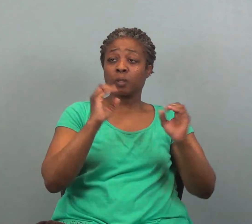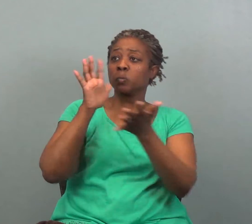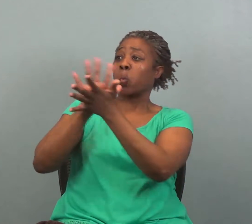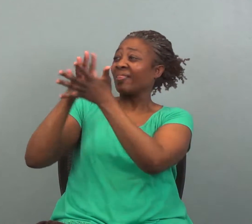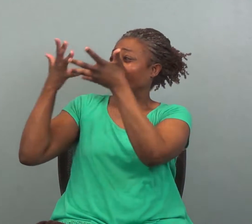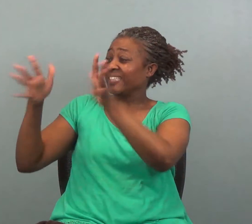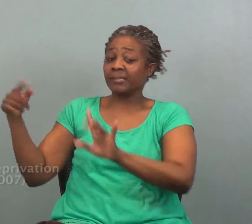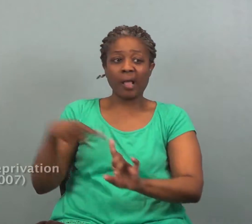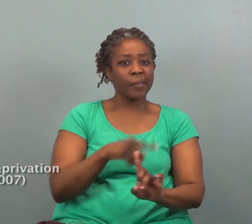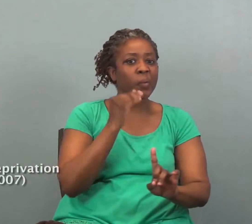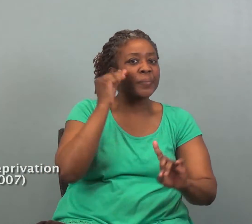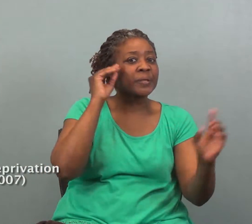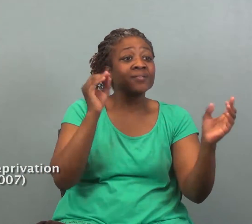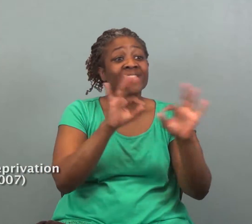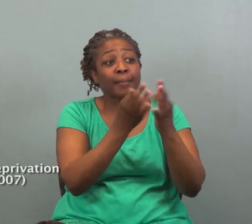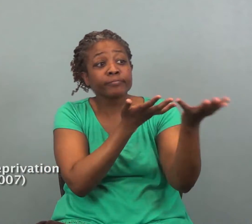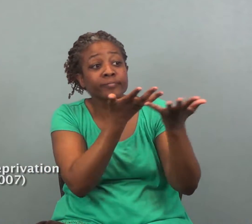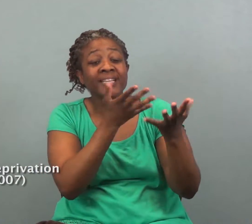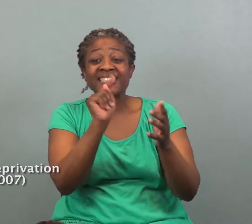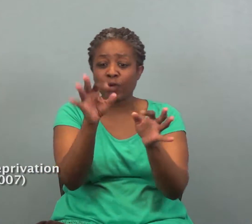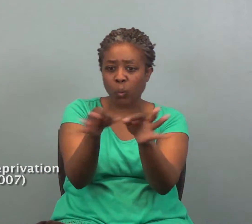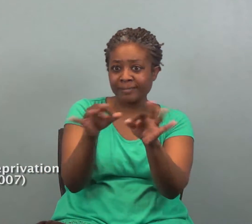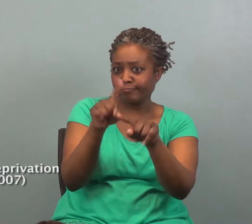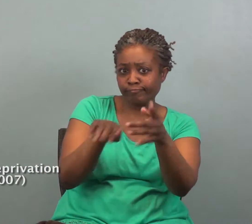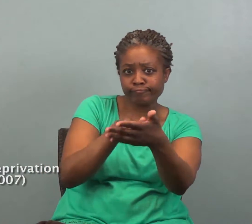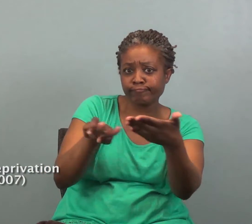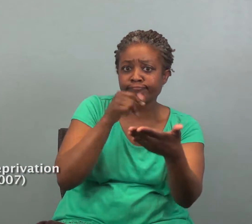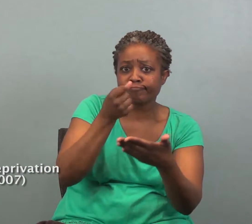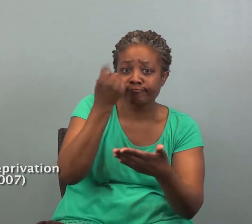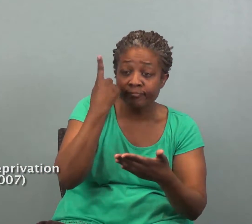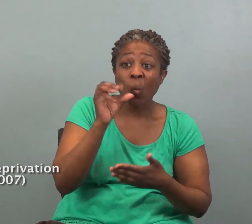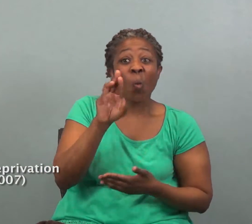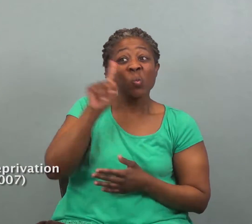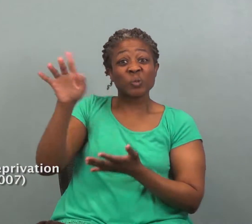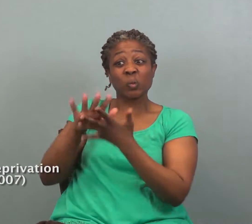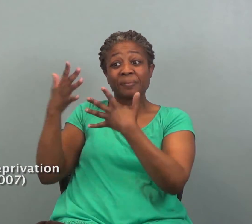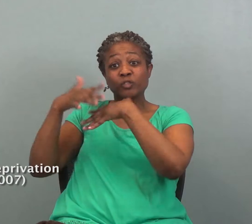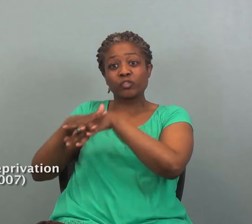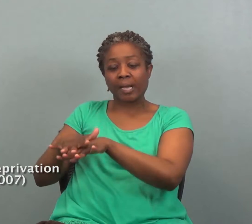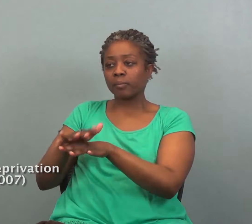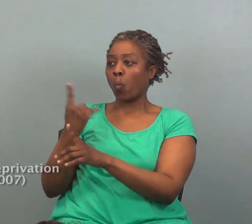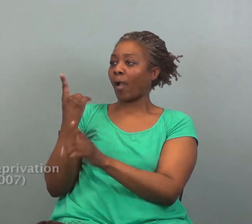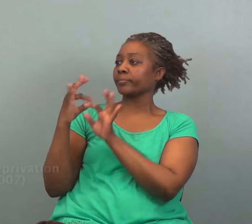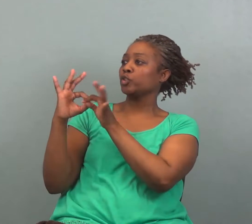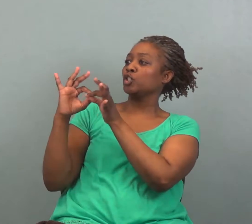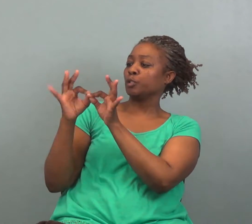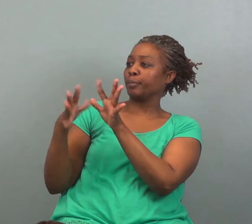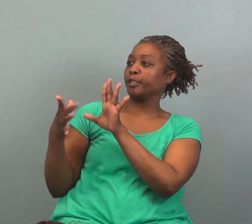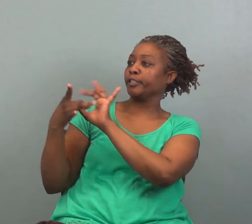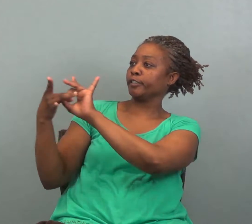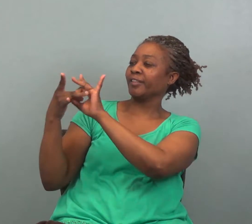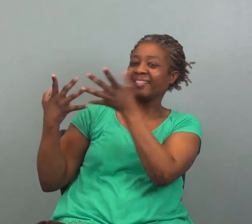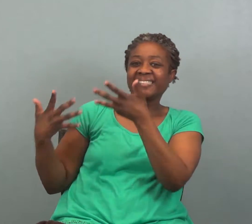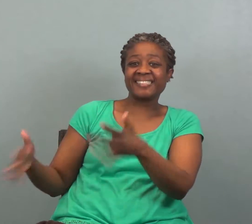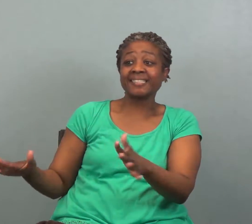Coming home after school, their family may not communicate with them and they may not be able to read or understand captions on the TV. What's more, they may be the lone Deaf student mainstreamed at